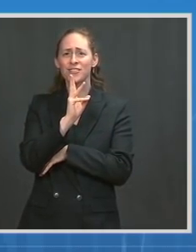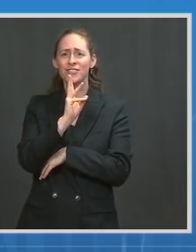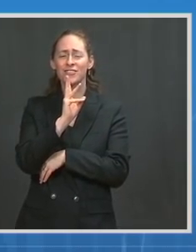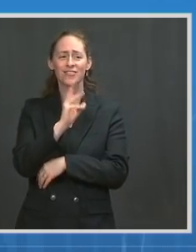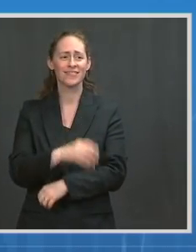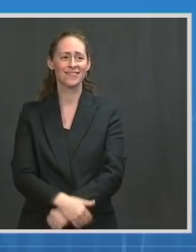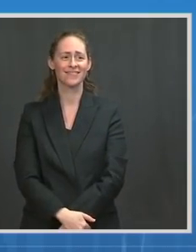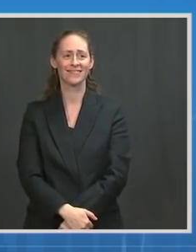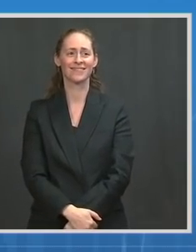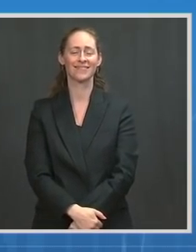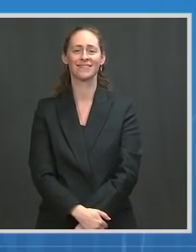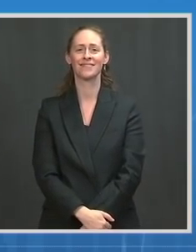Moderator: Kaitlan Collins, CNN.